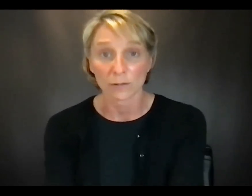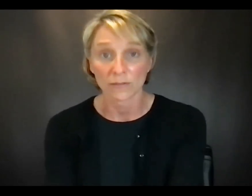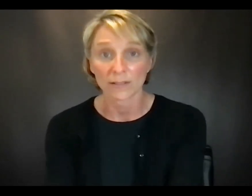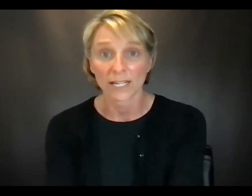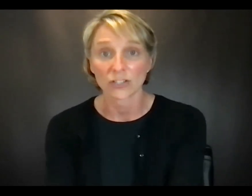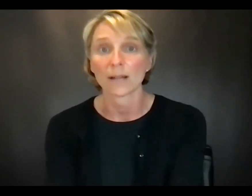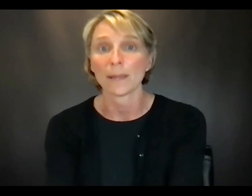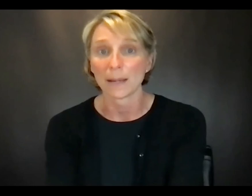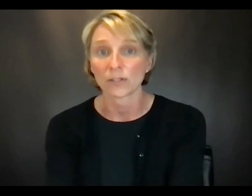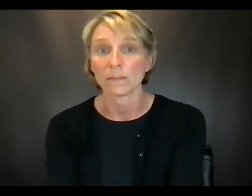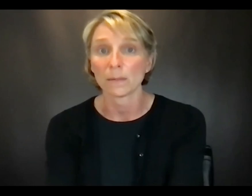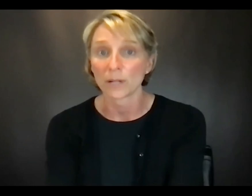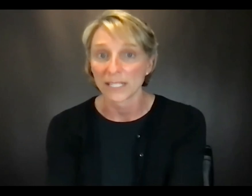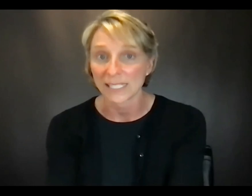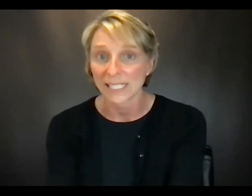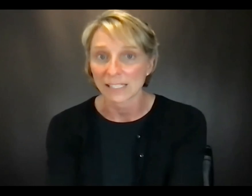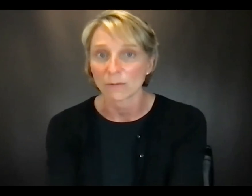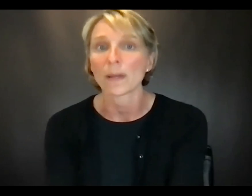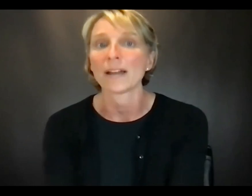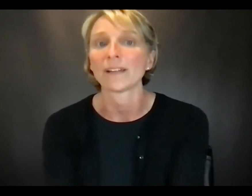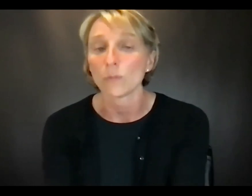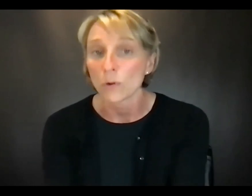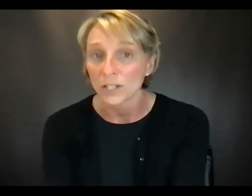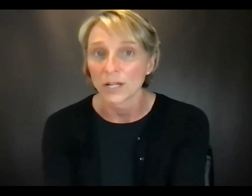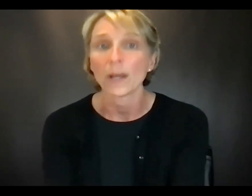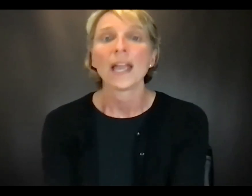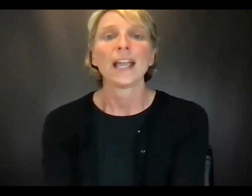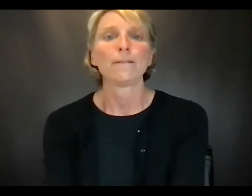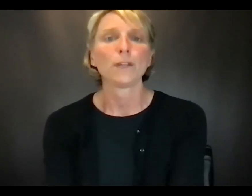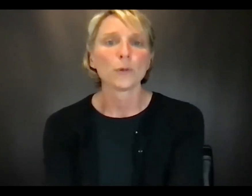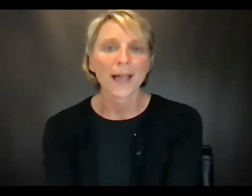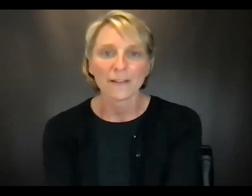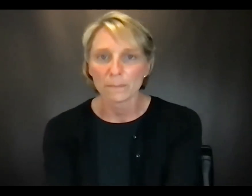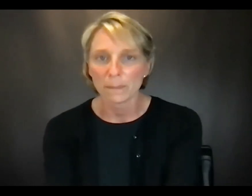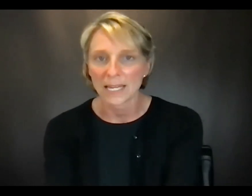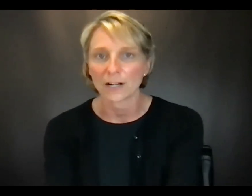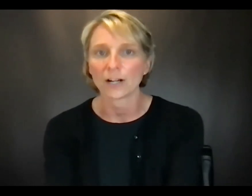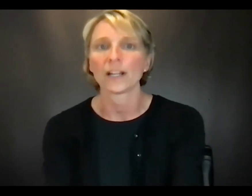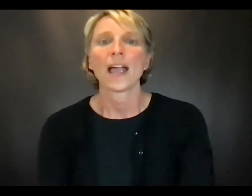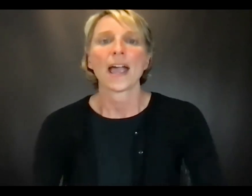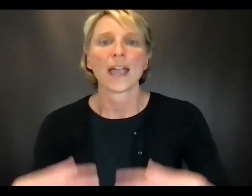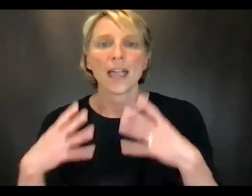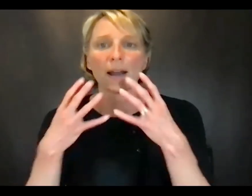foundation, I'm able to be pretty successful but I've got to warn you, if you have a beard and a